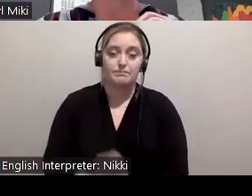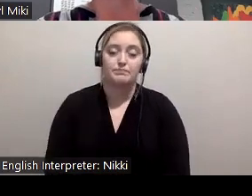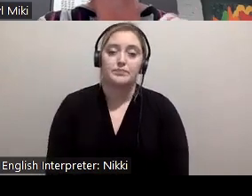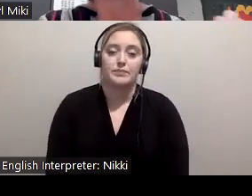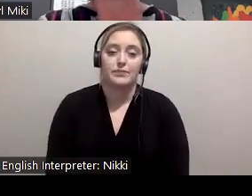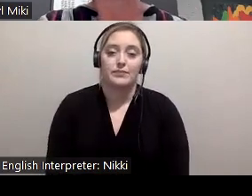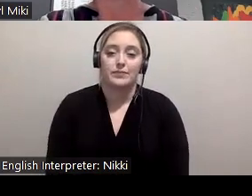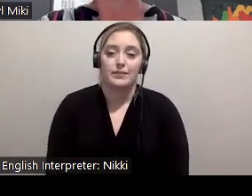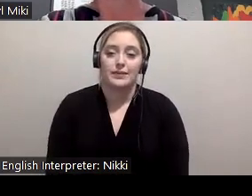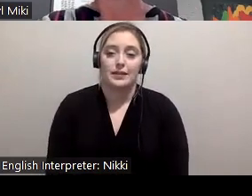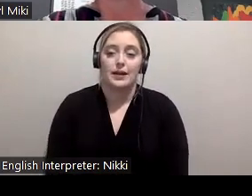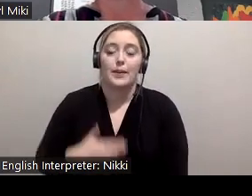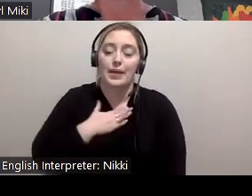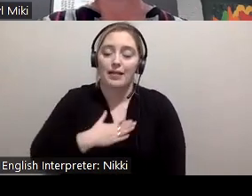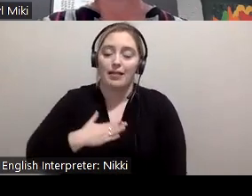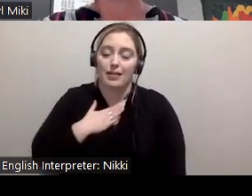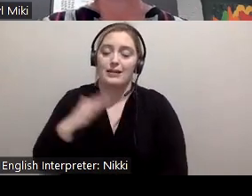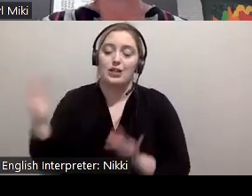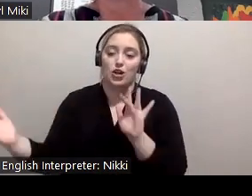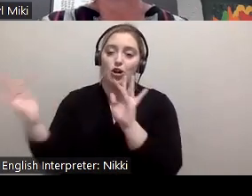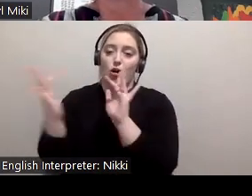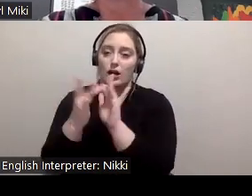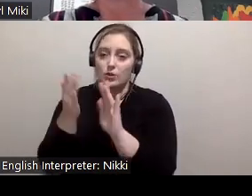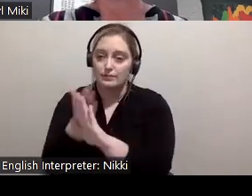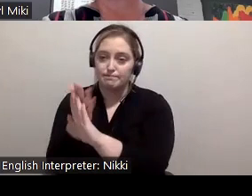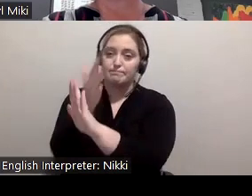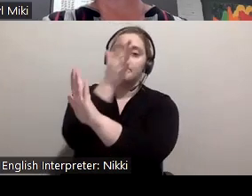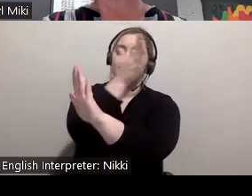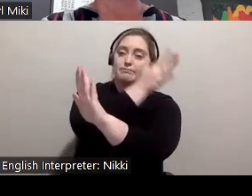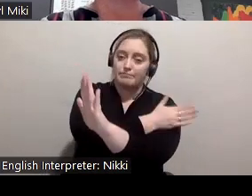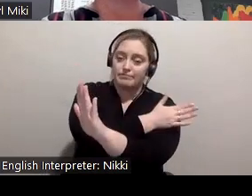us well before the grant deadline because one of the